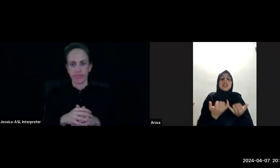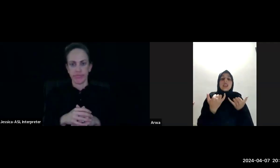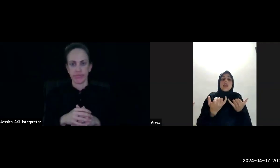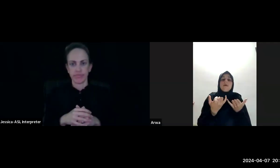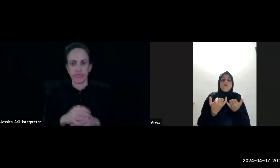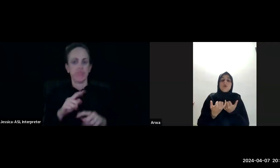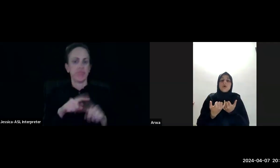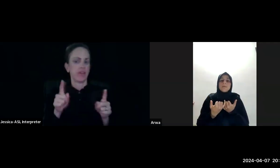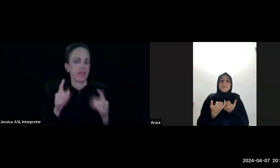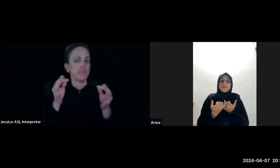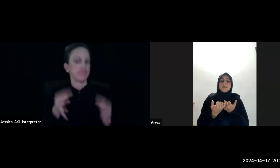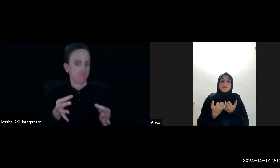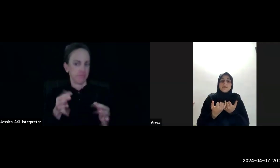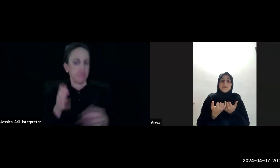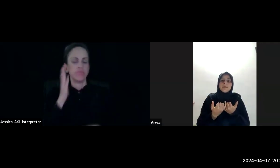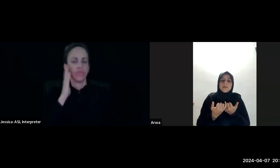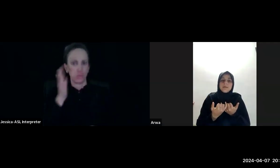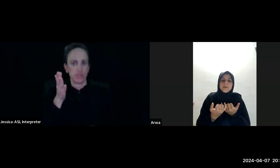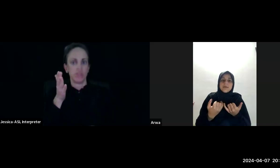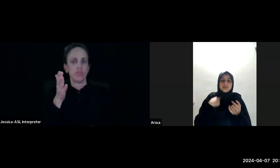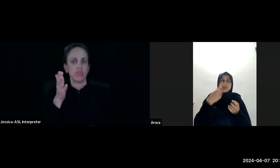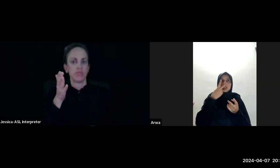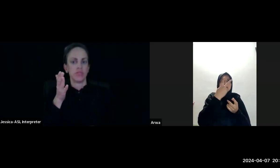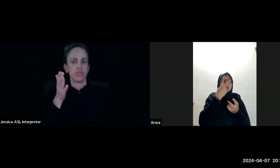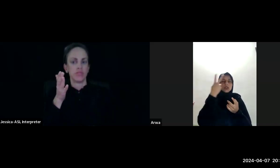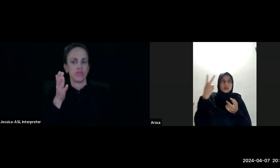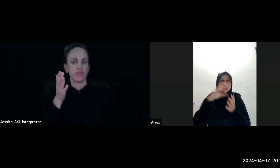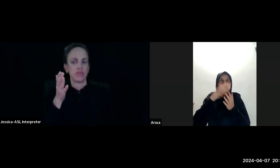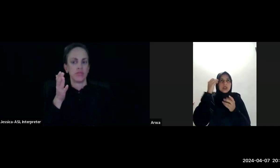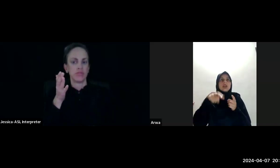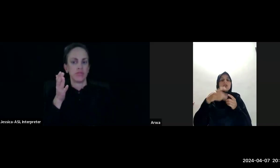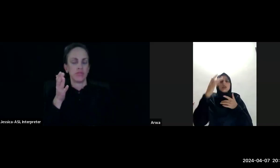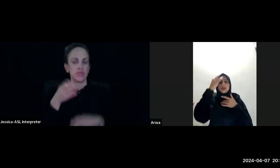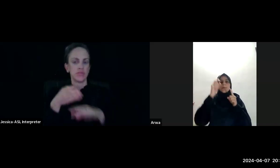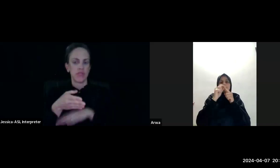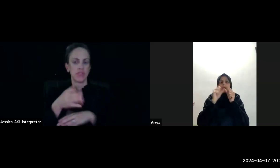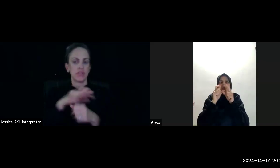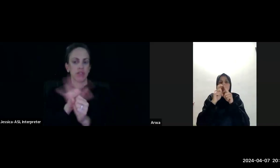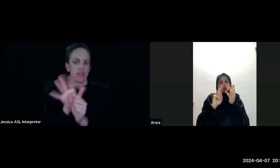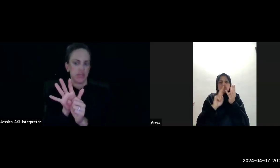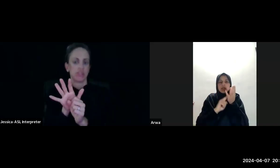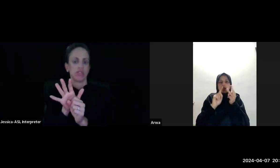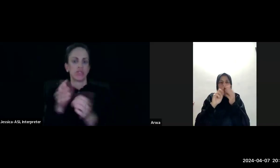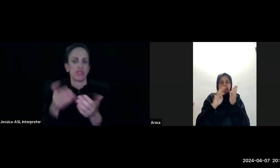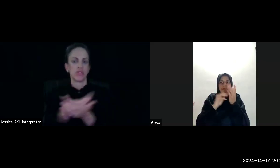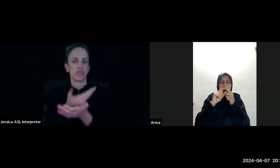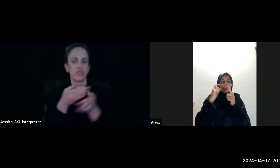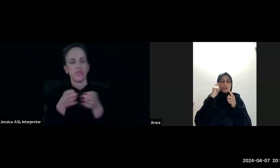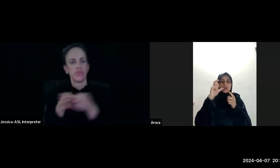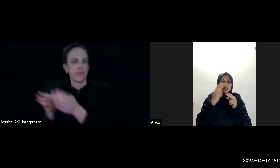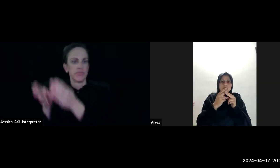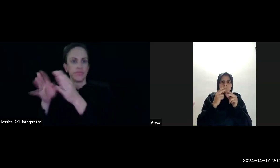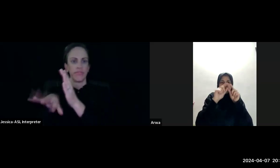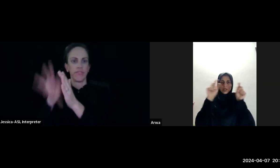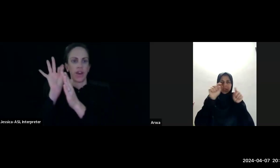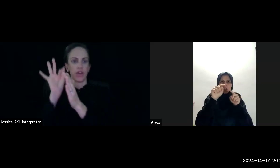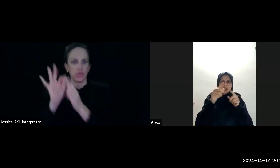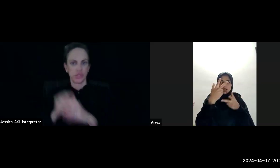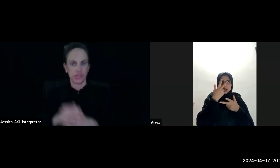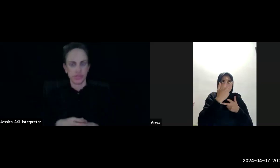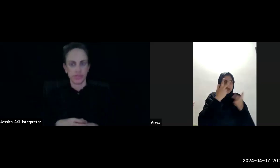sort of crossroad we have faced uh during pandemic and a new pathway will be found or what we all